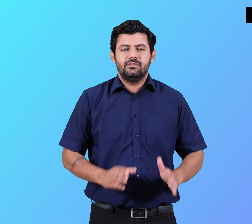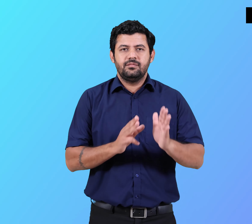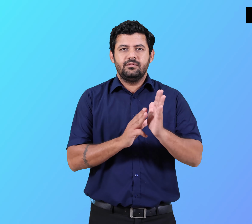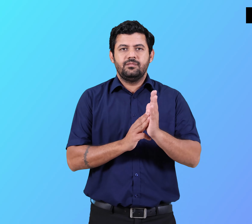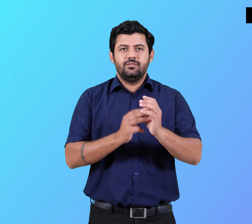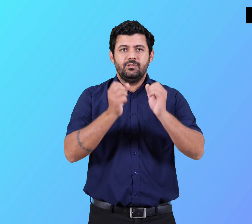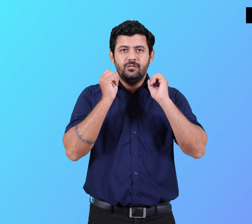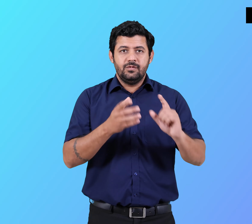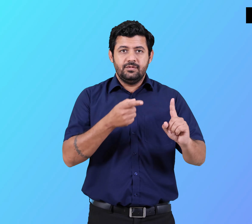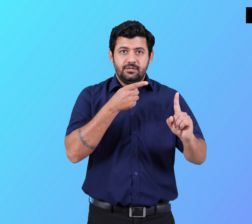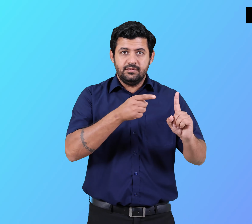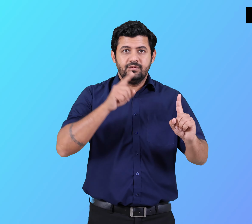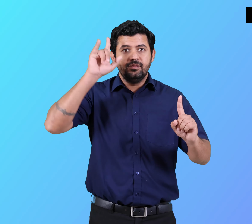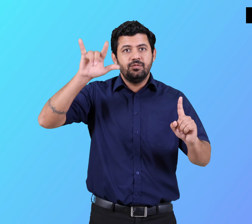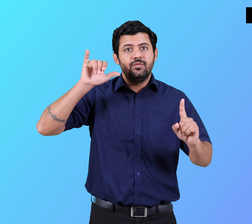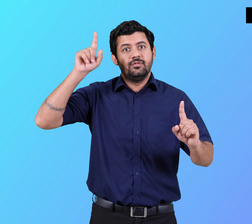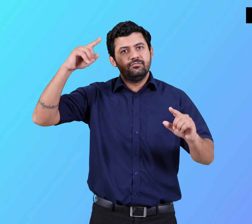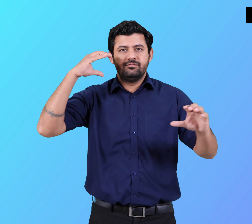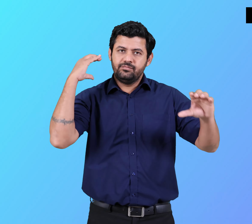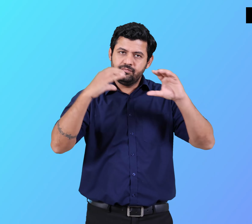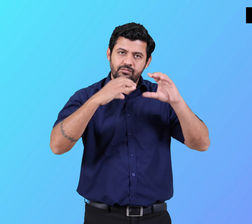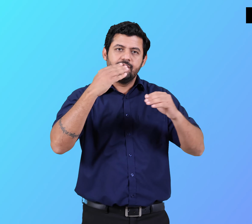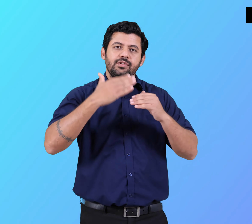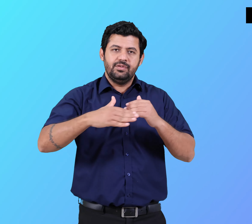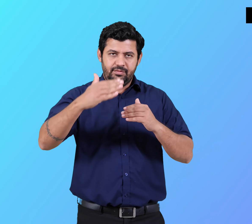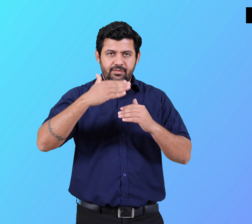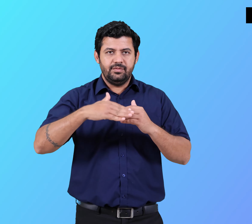The LORD said to Moses,